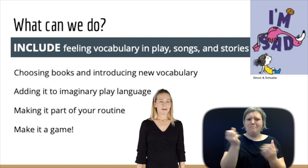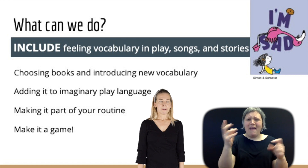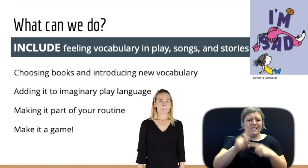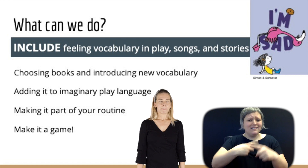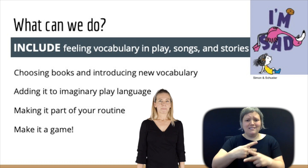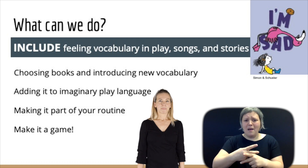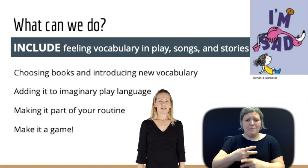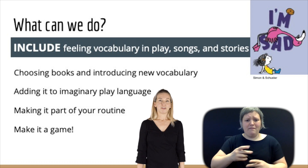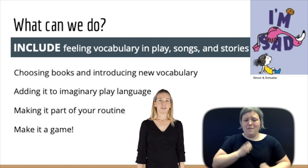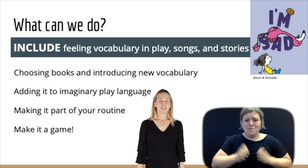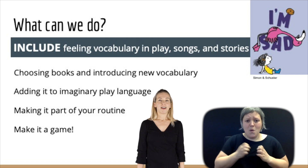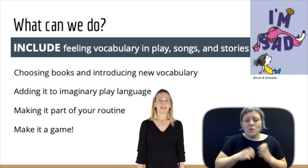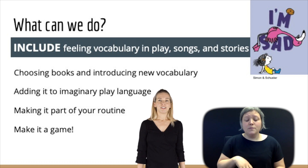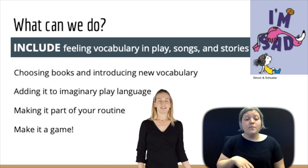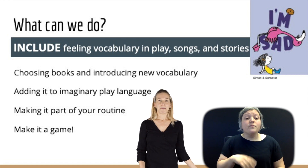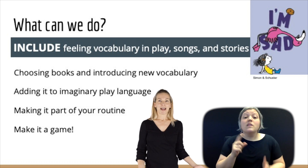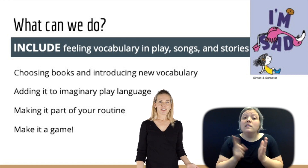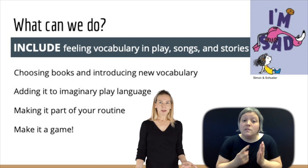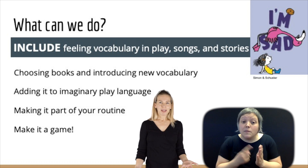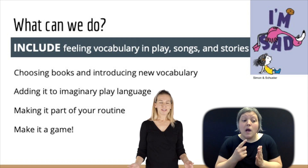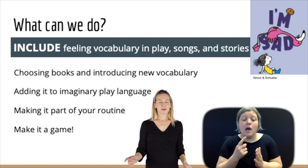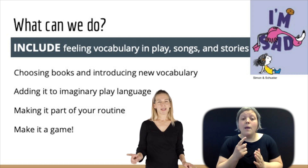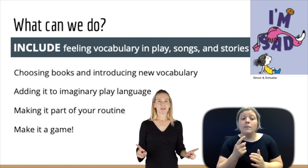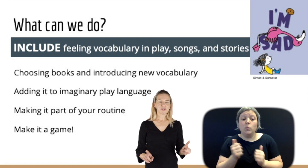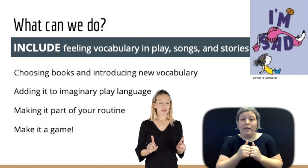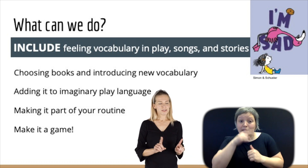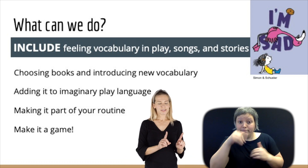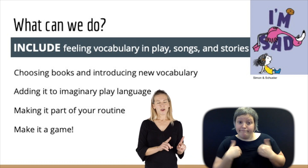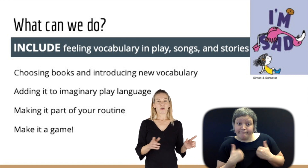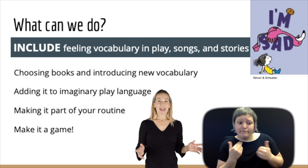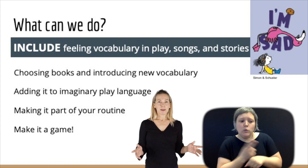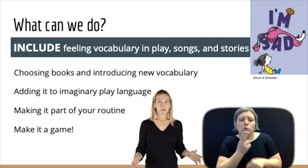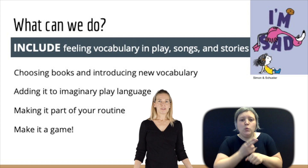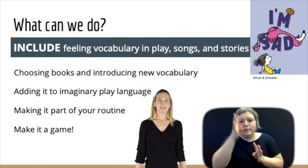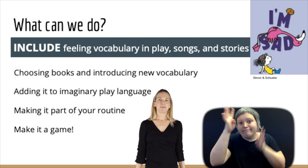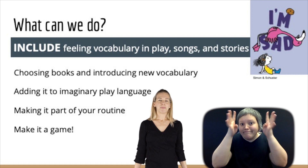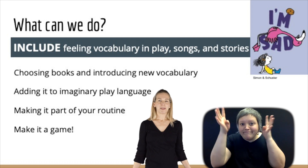If your child engages in imaginary play, they're playing with dolls or animals, sometimes they